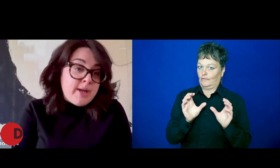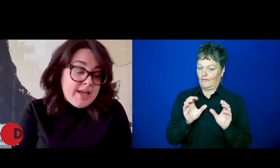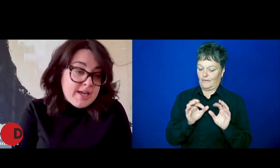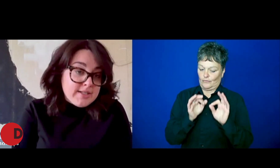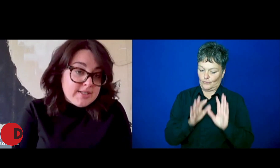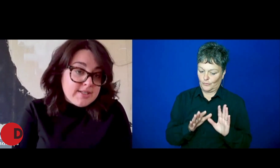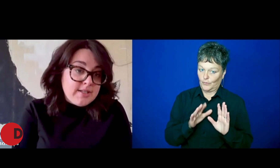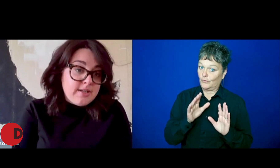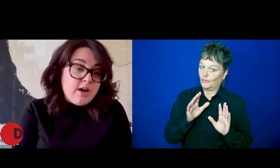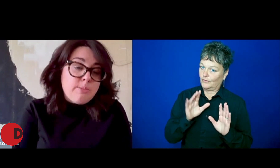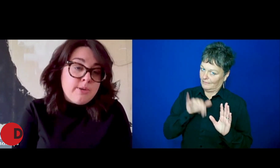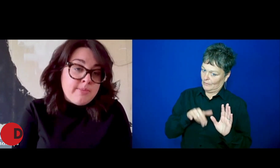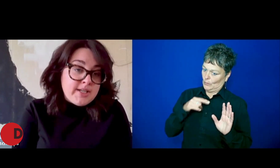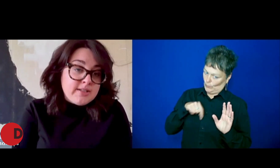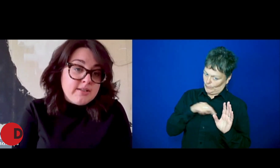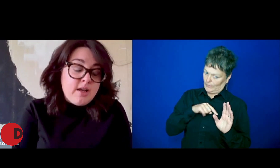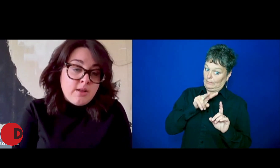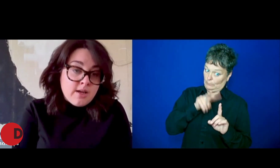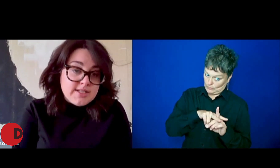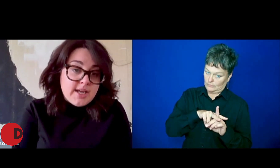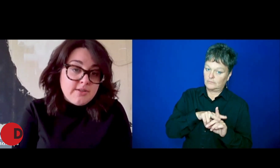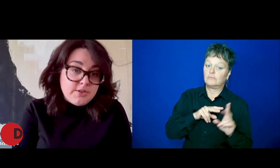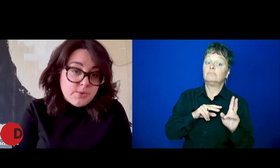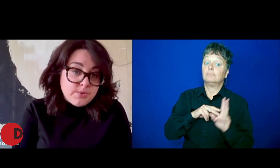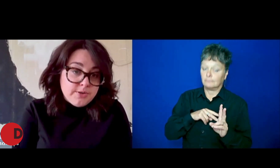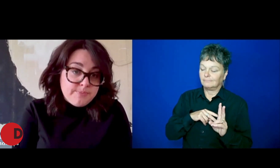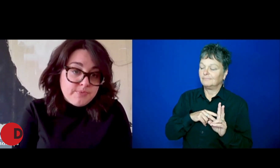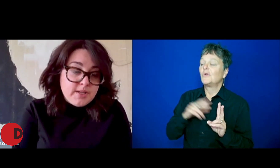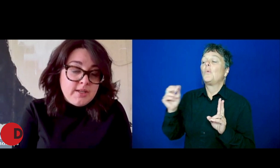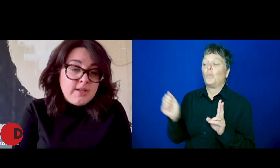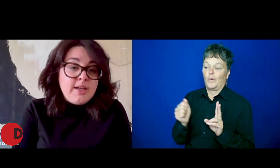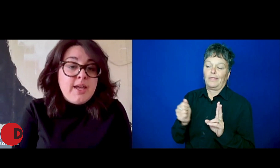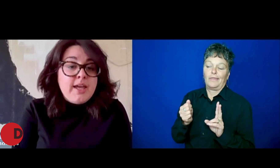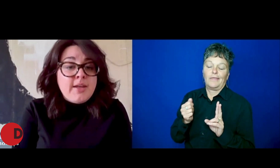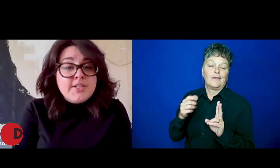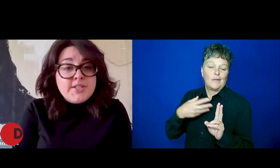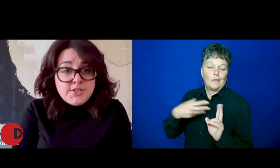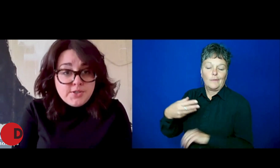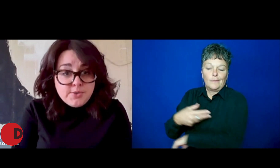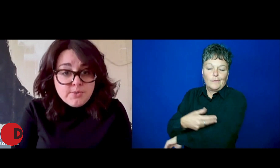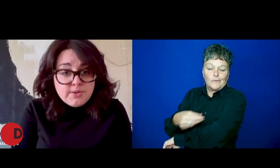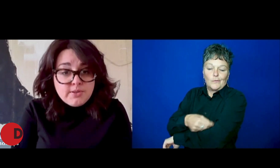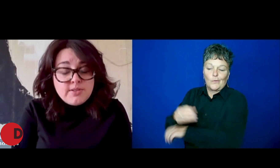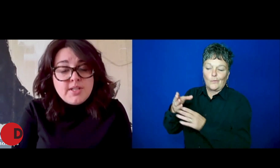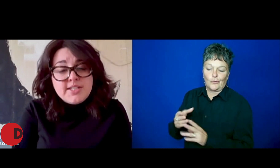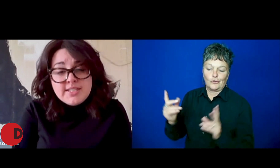certified interpreters arranged by us are permitted alongside the donor.